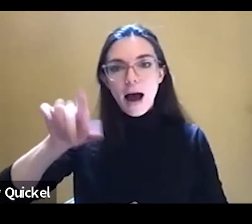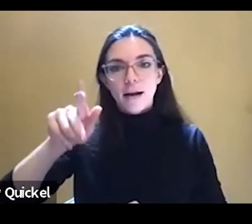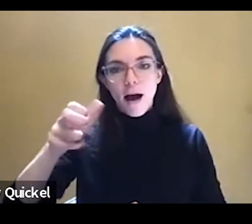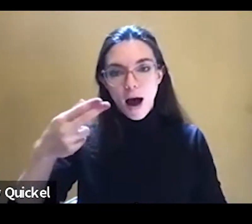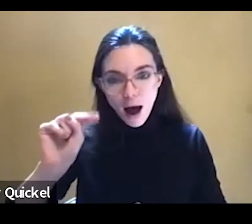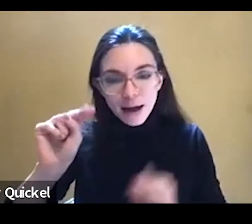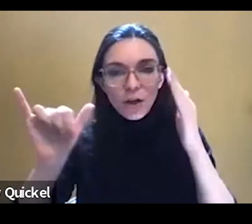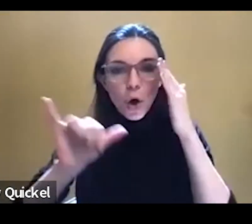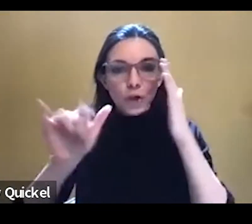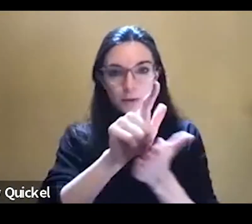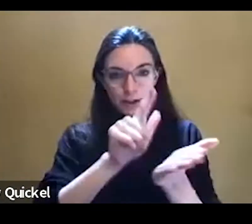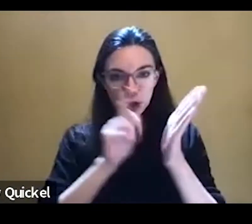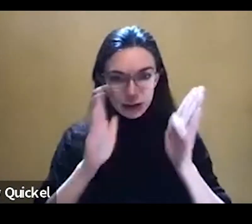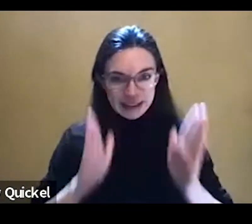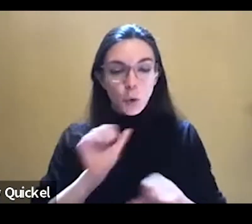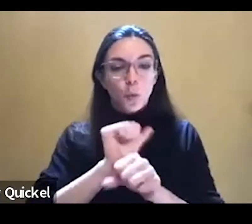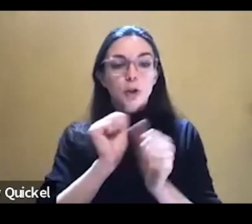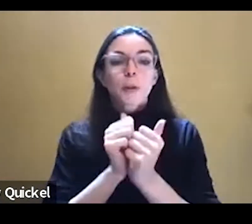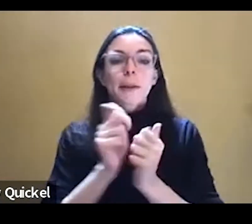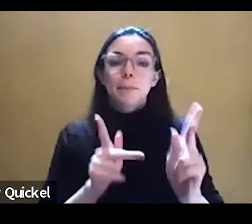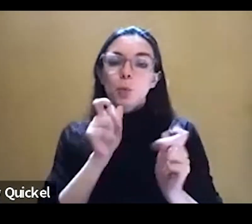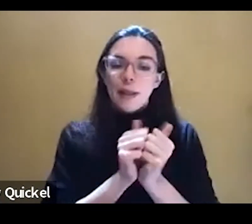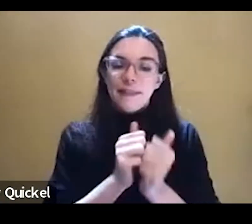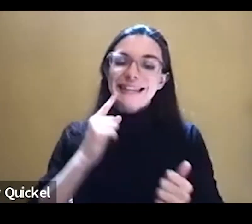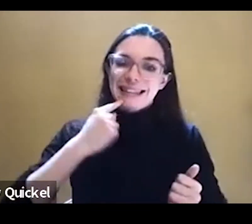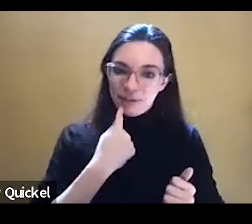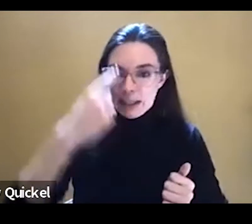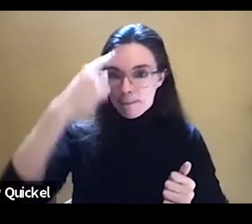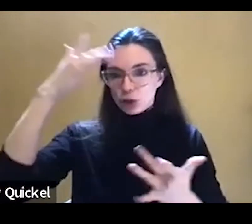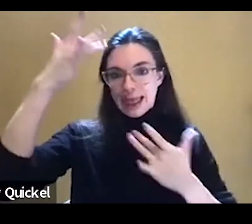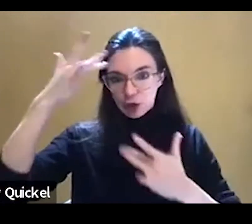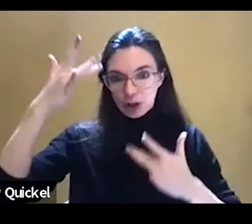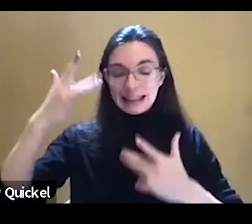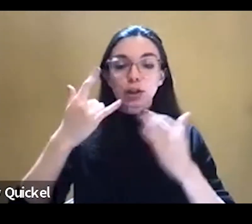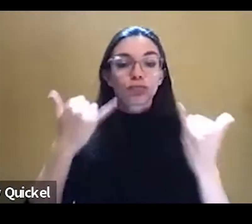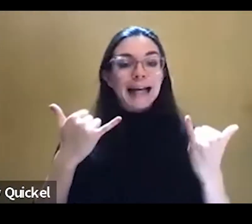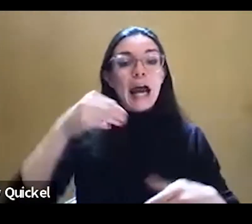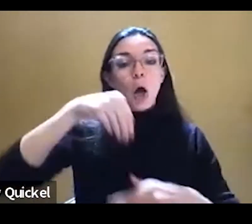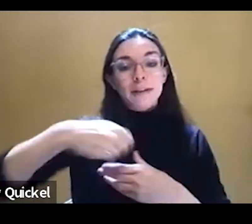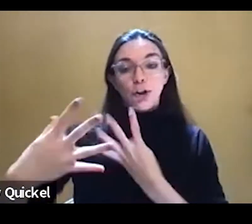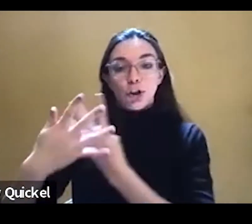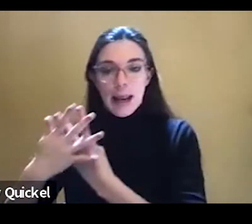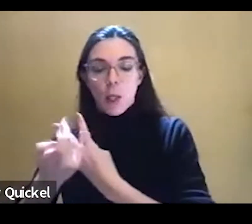team last year and a public defender, works with people with signal mental illness currently those detained in